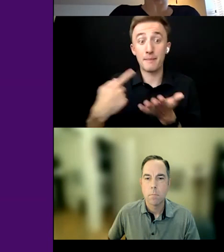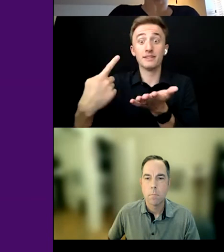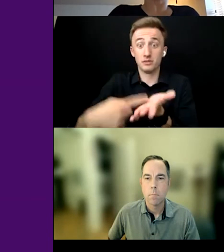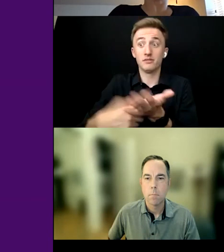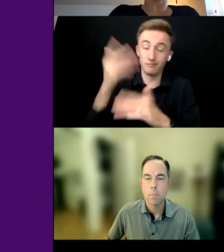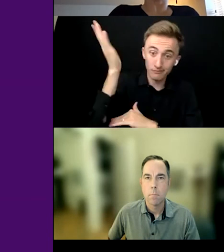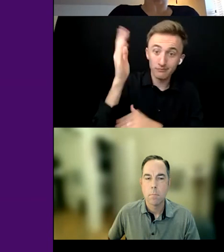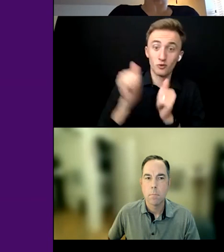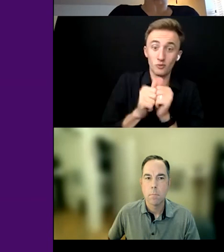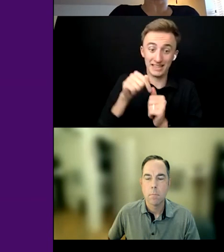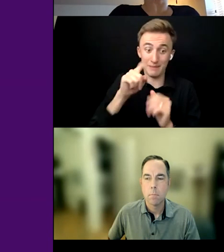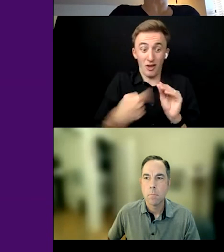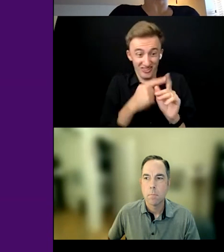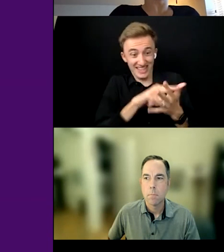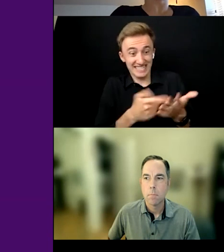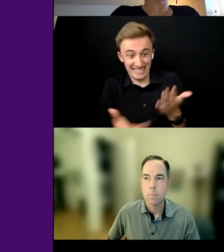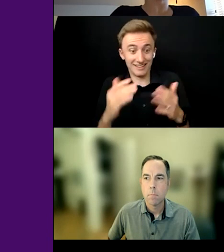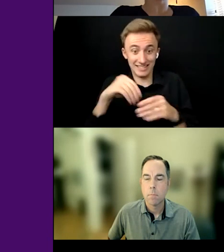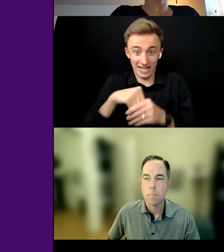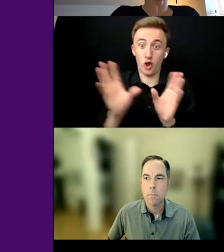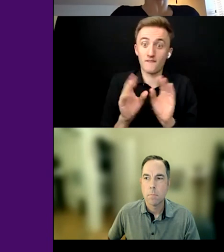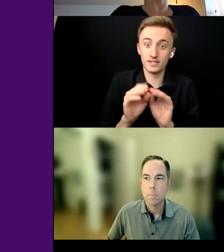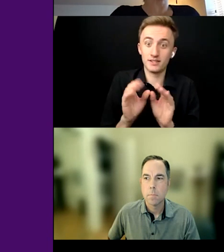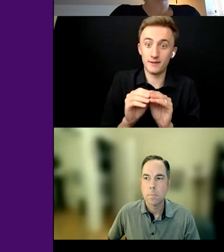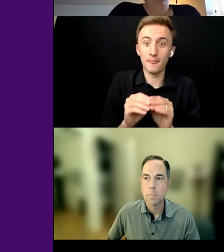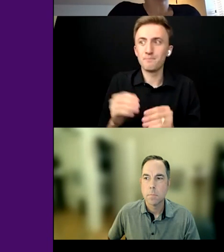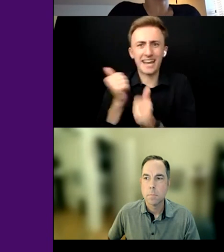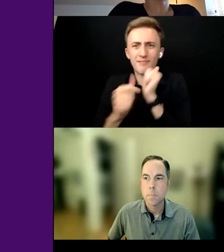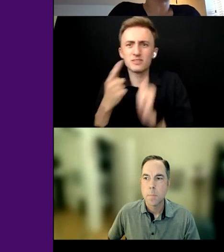four years and pretty much with the exception everybody is like wow, that sounds awesome. Let's